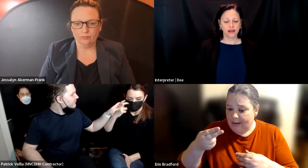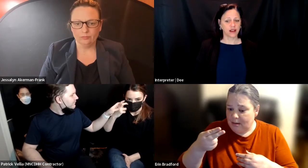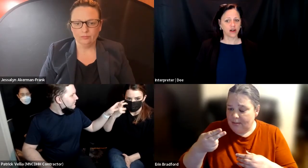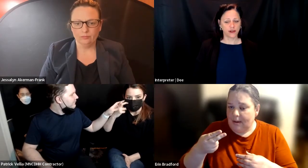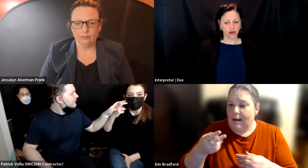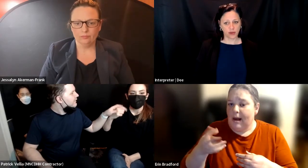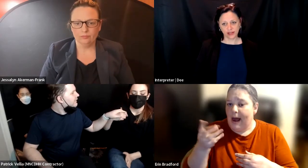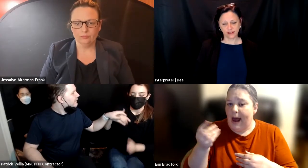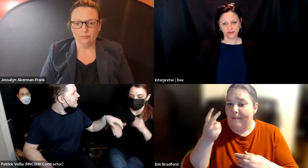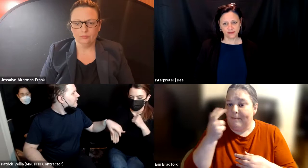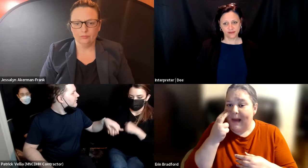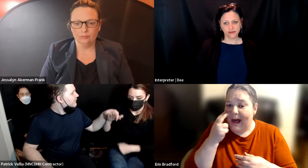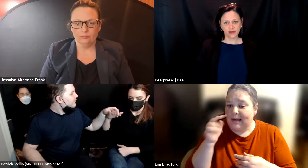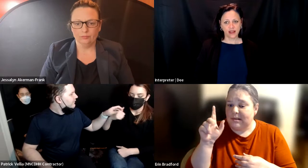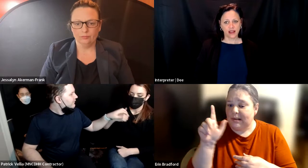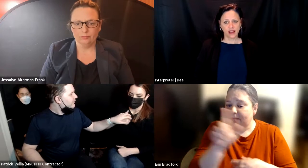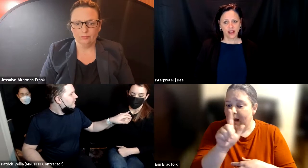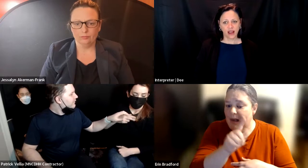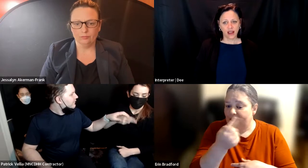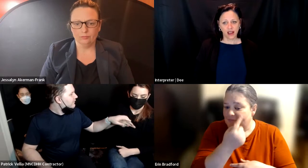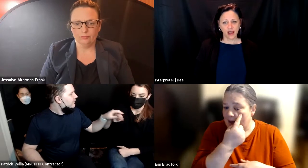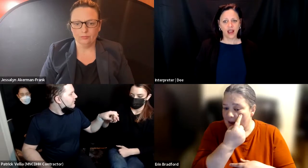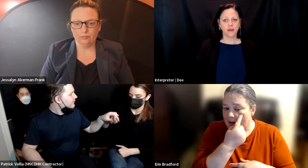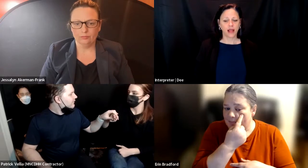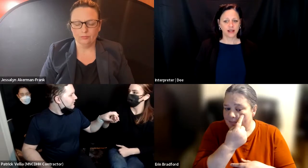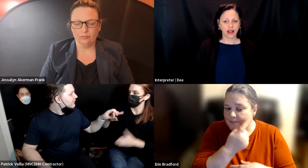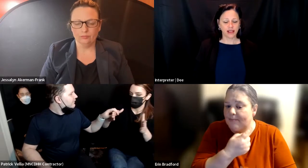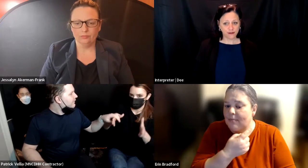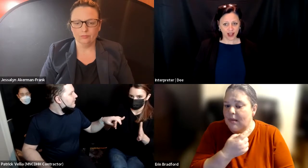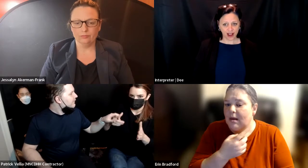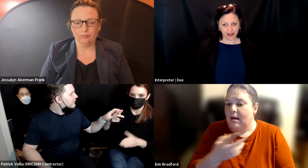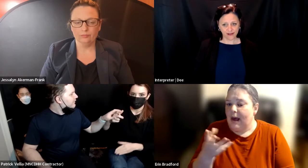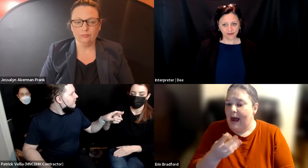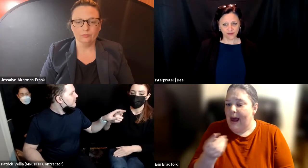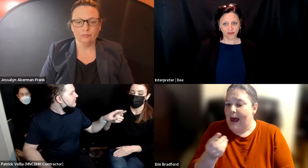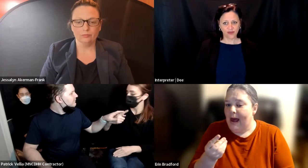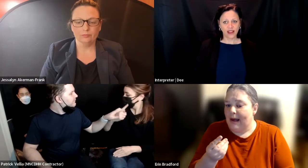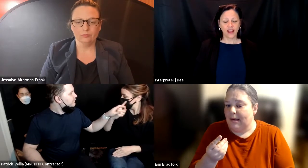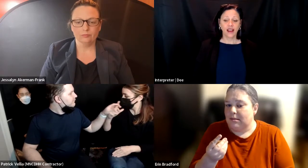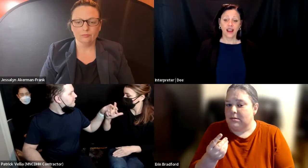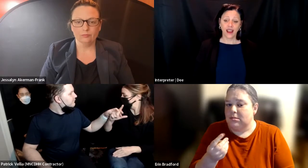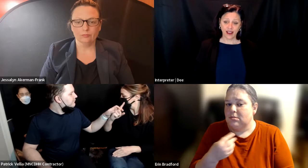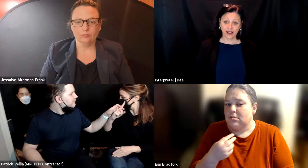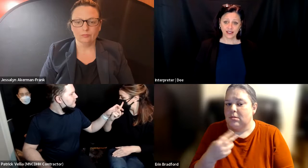I am DeafBlind. And I grew up as a hard-of-hearing person.